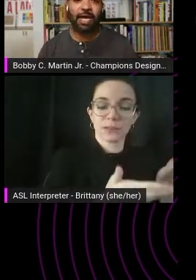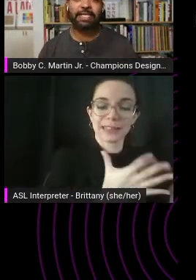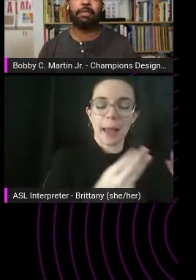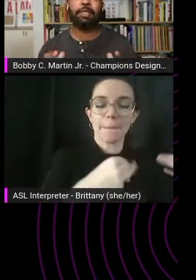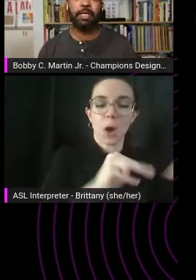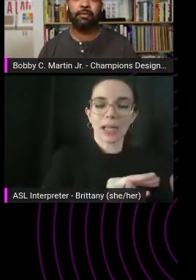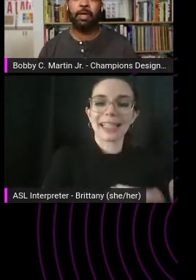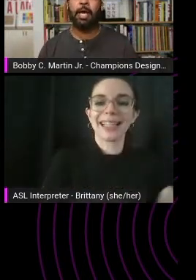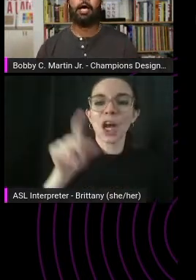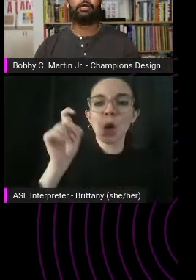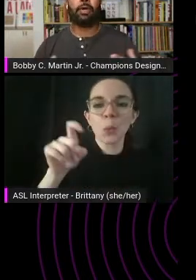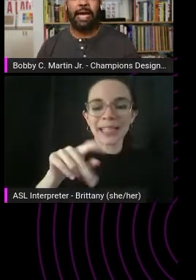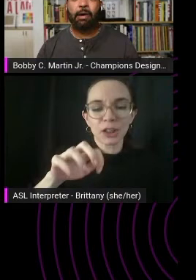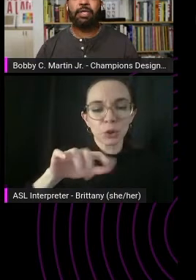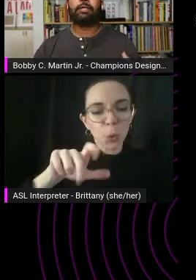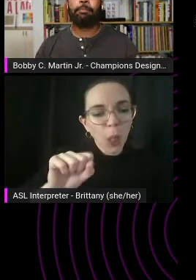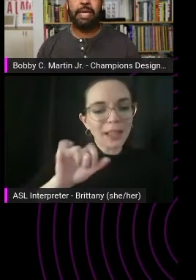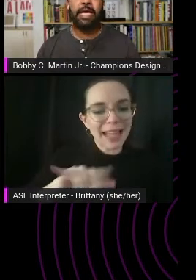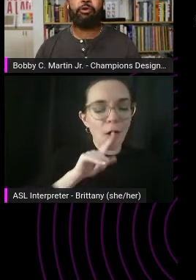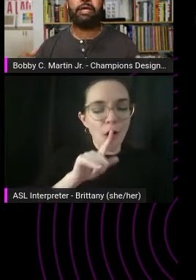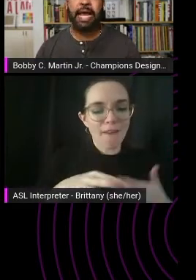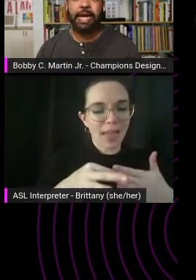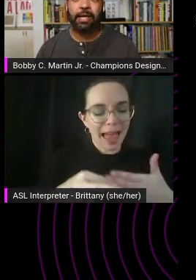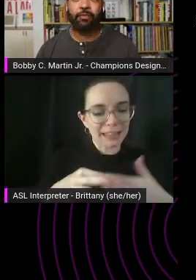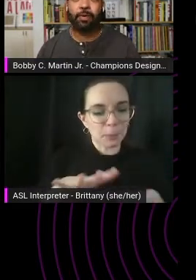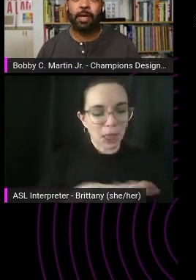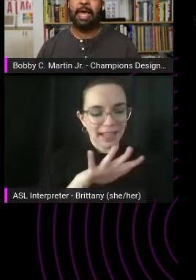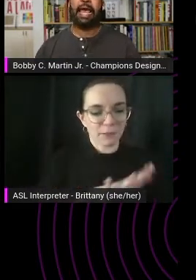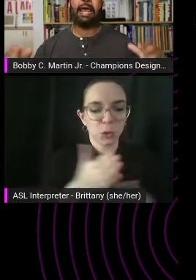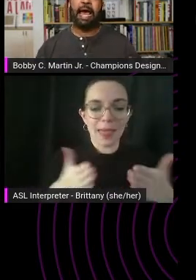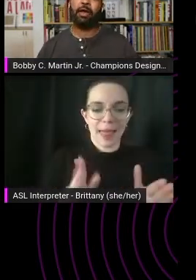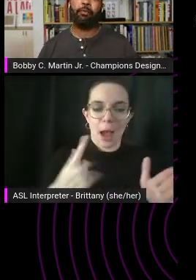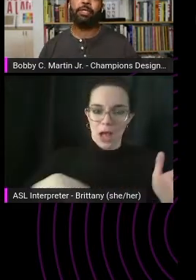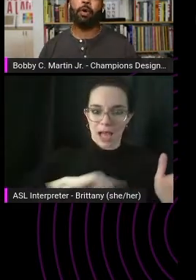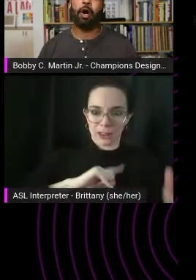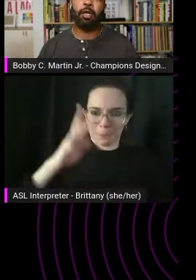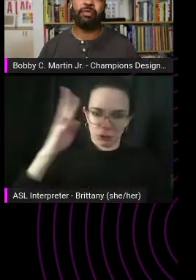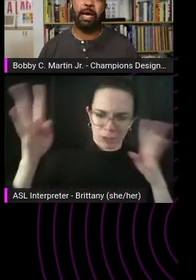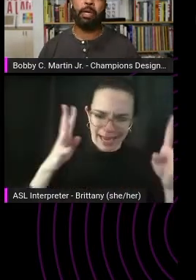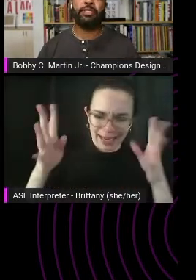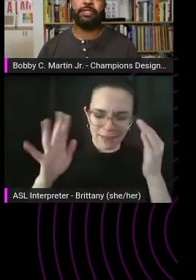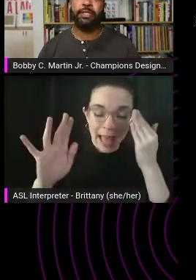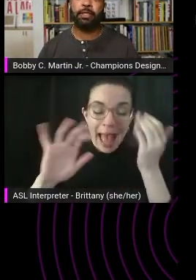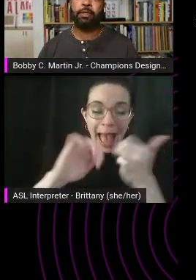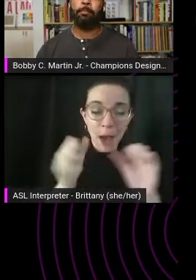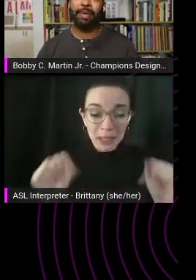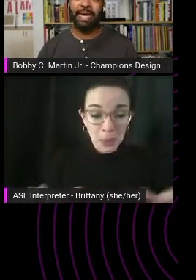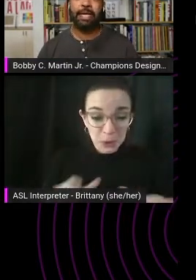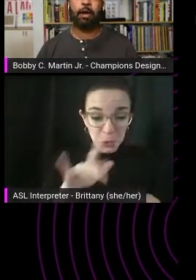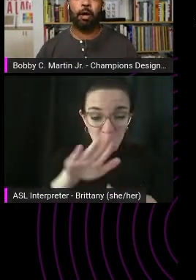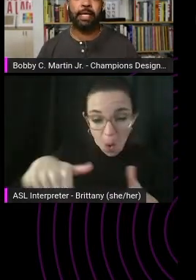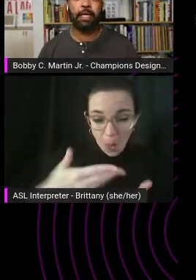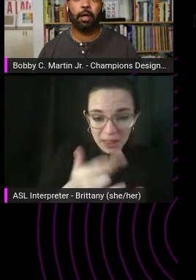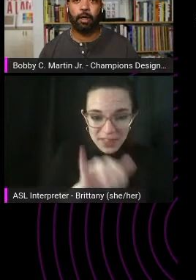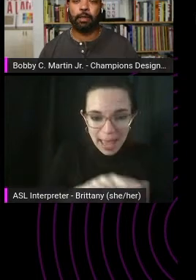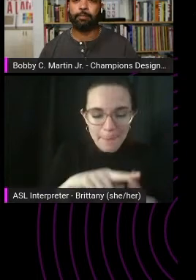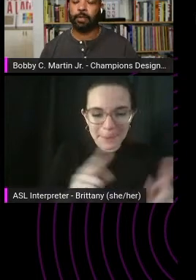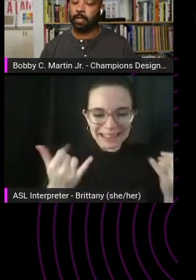flexible enough to allow us to be creative. And how can we do all of that while still being Carnegie Hall?